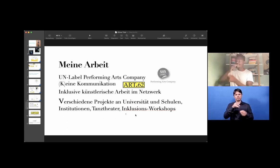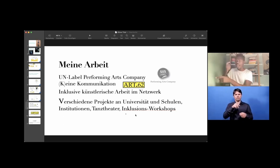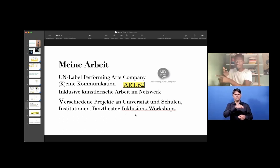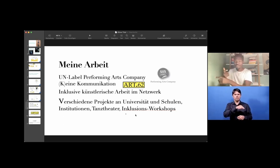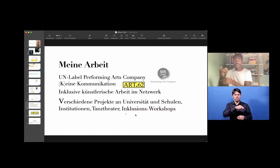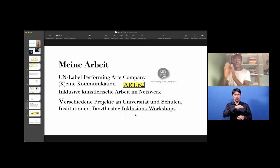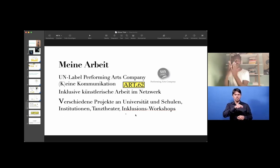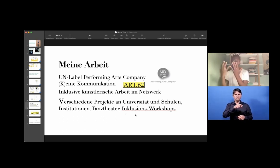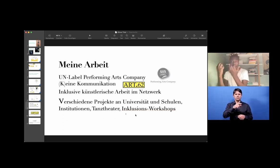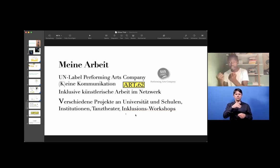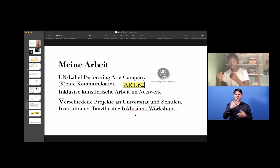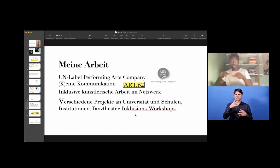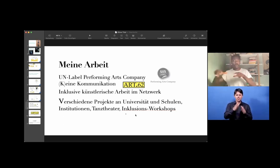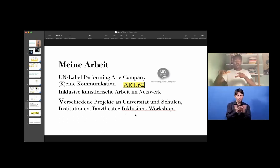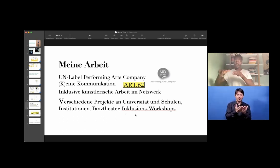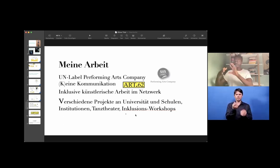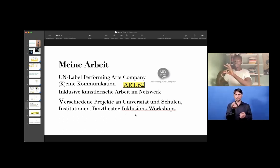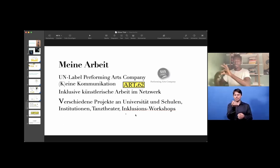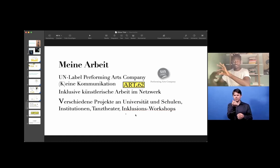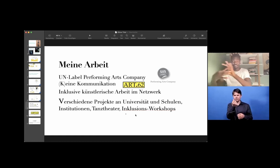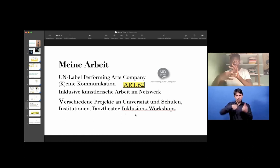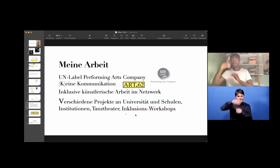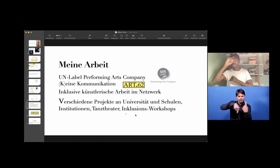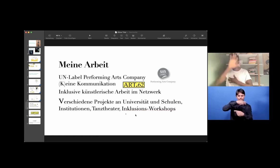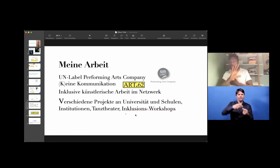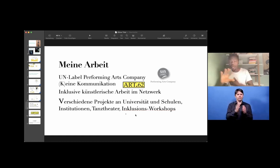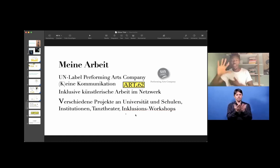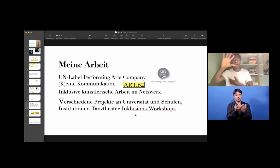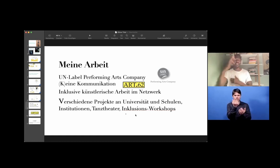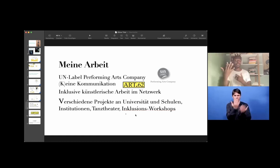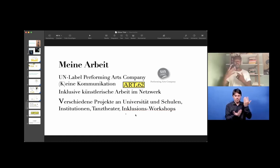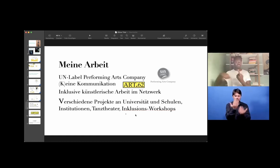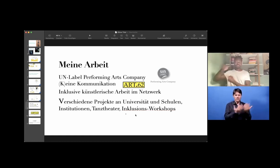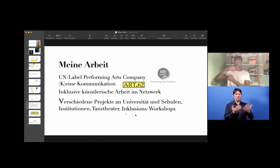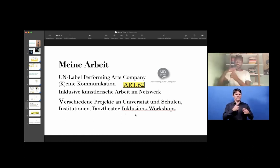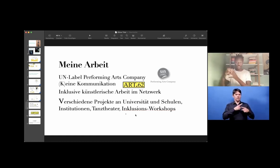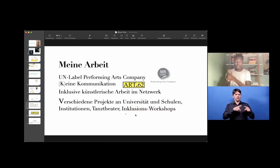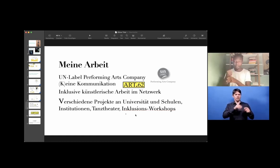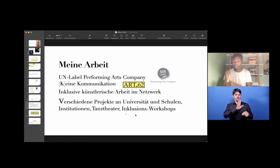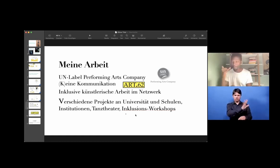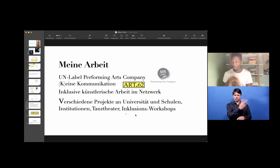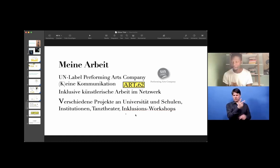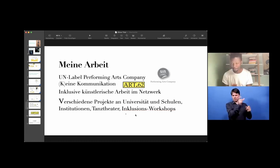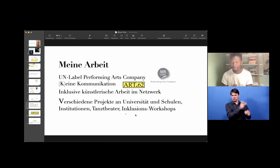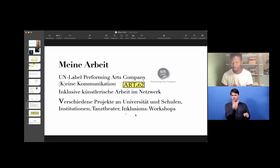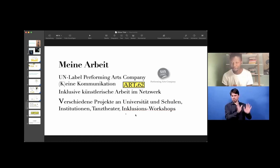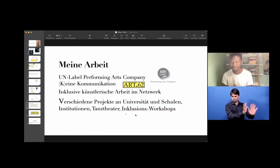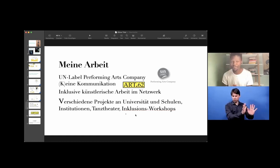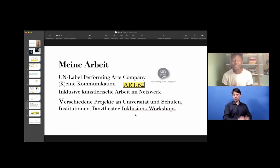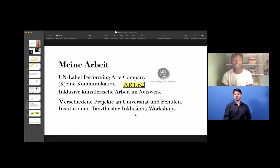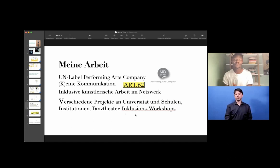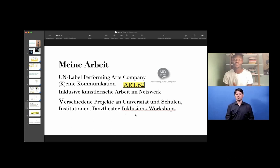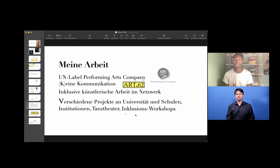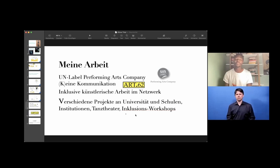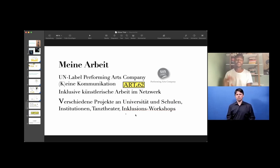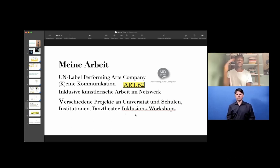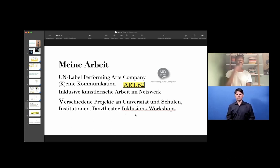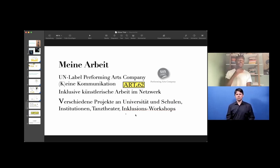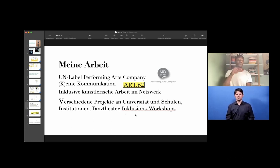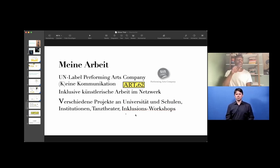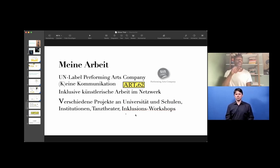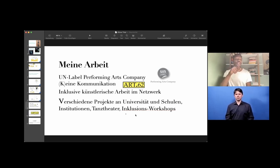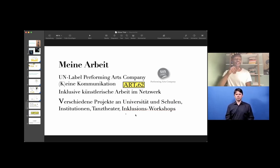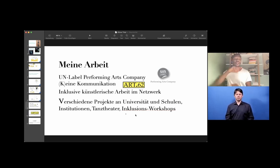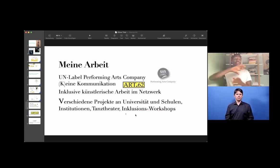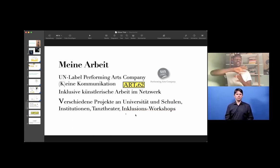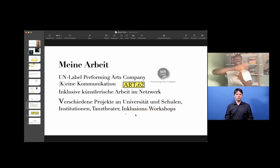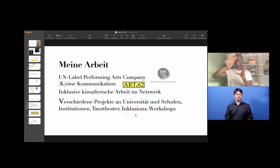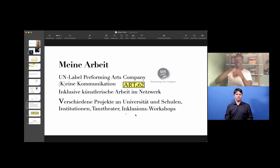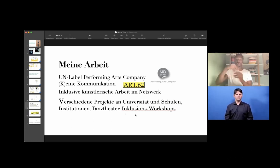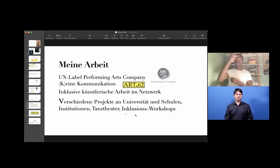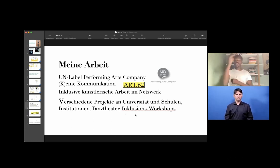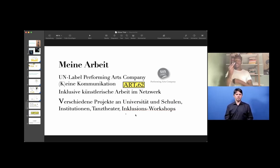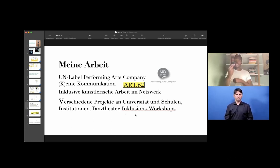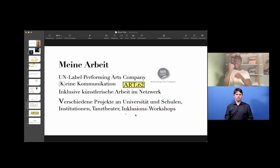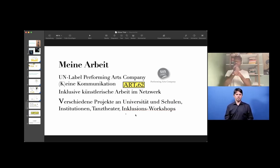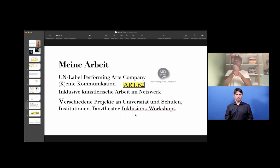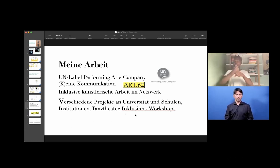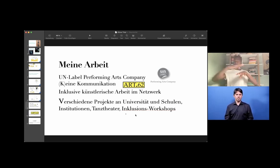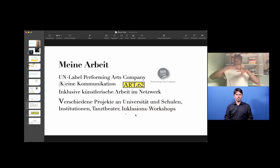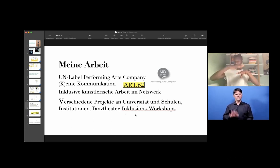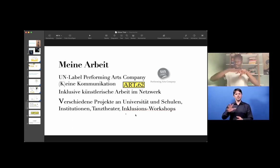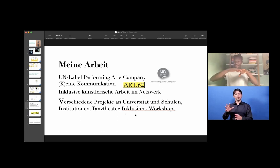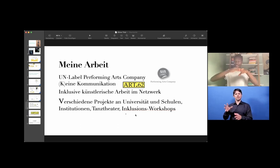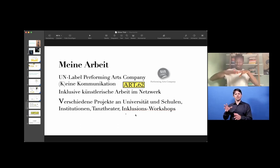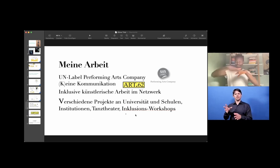to teach them about responsibility. And we basically travel as well to work together. And then, we have also